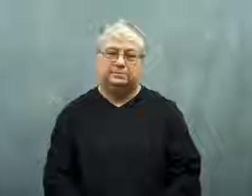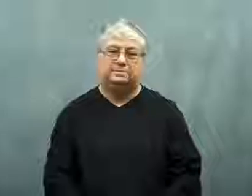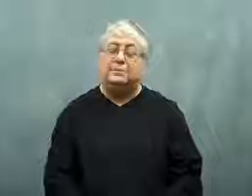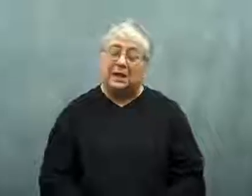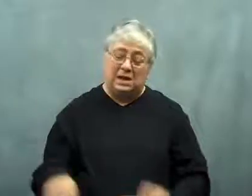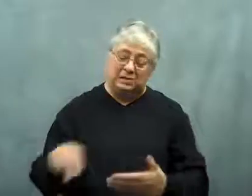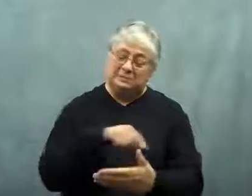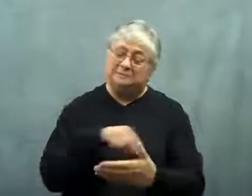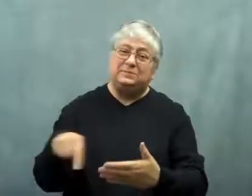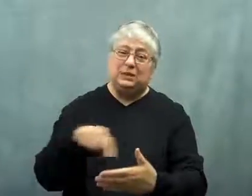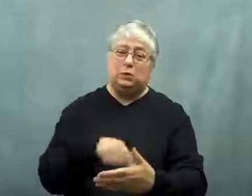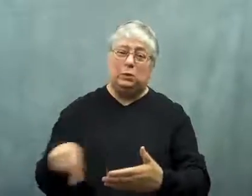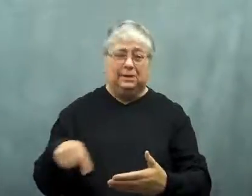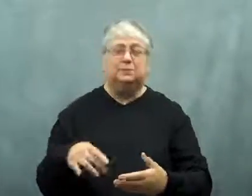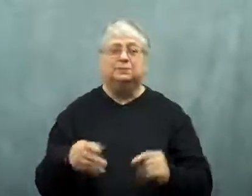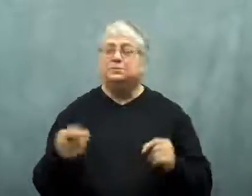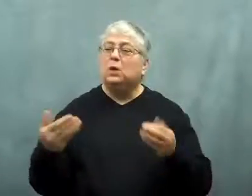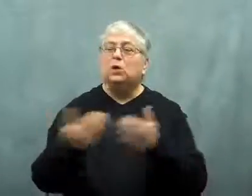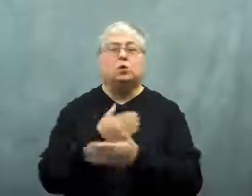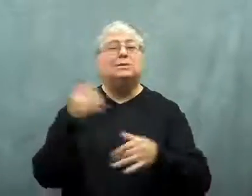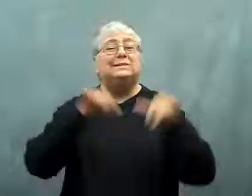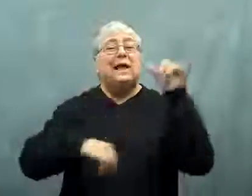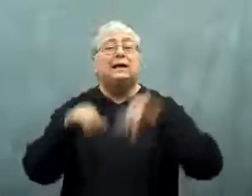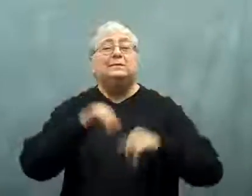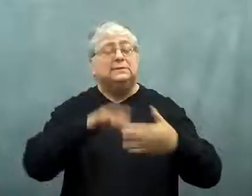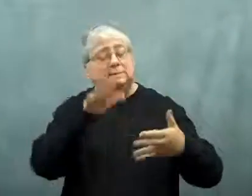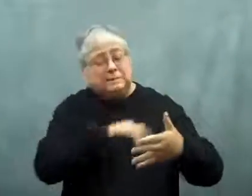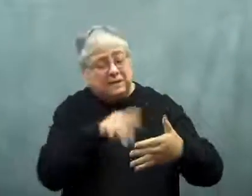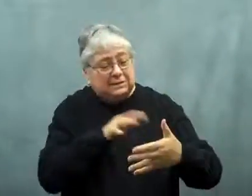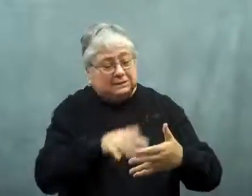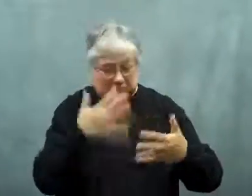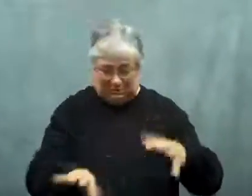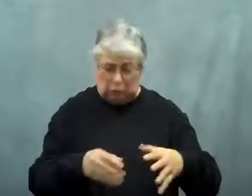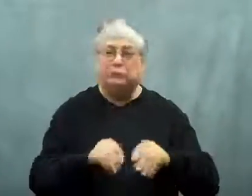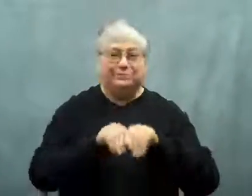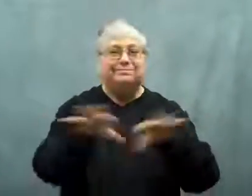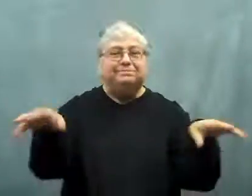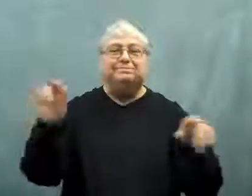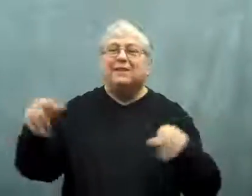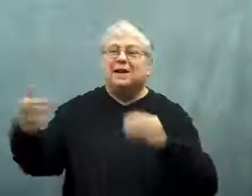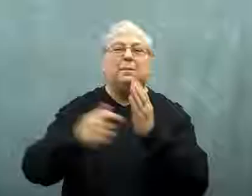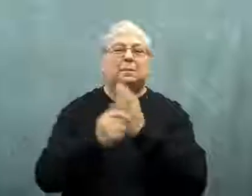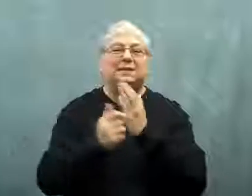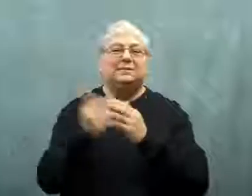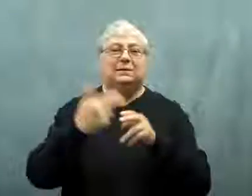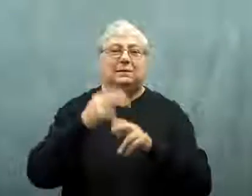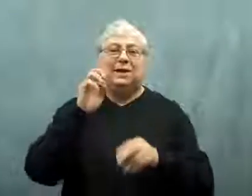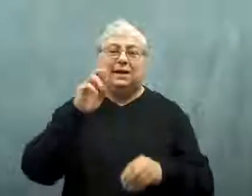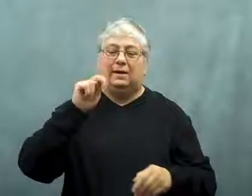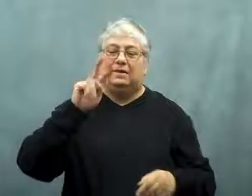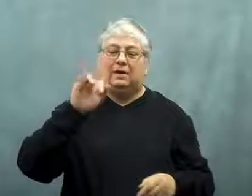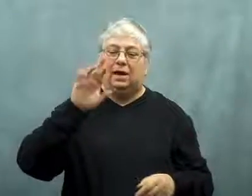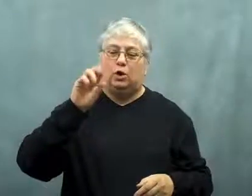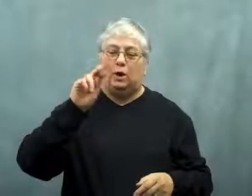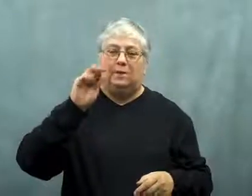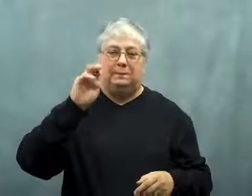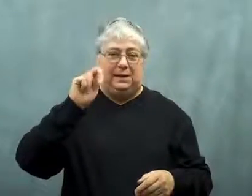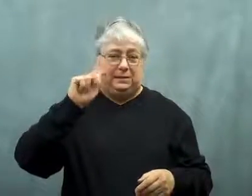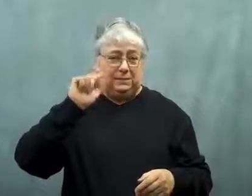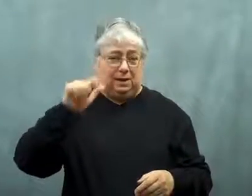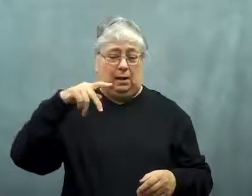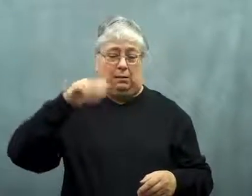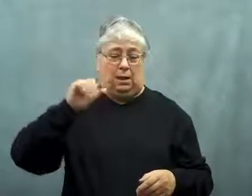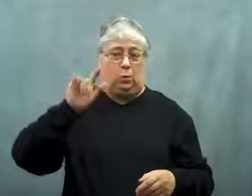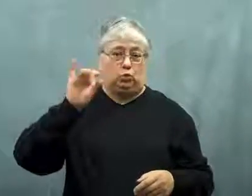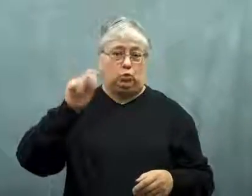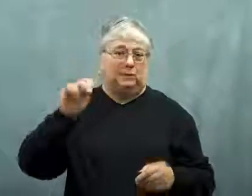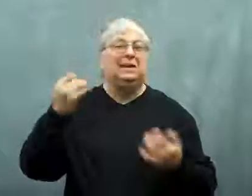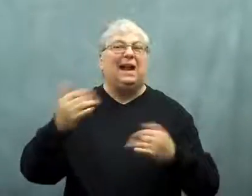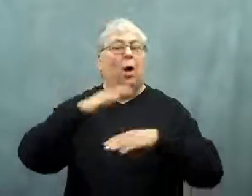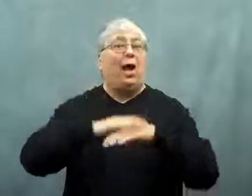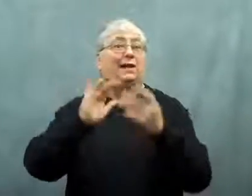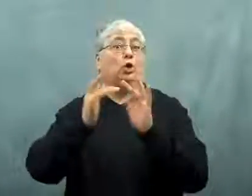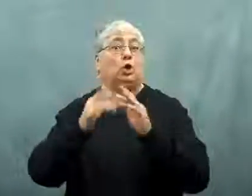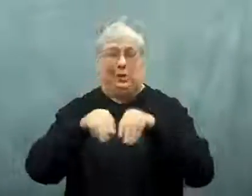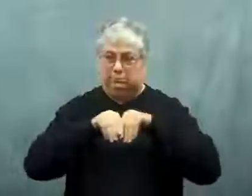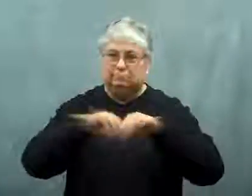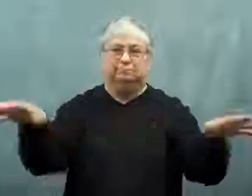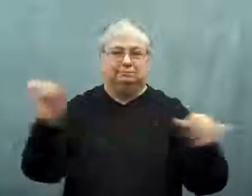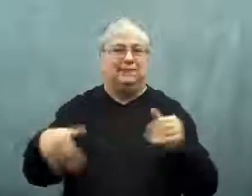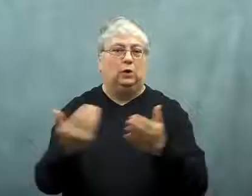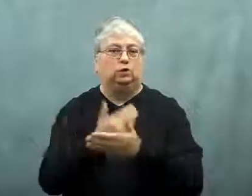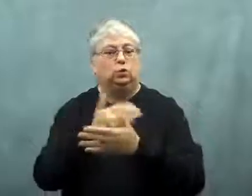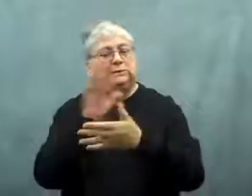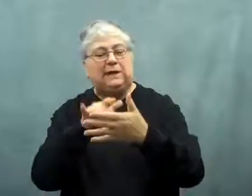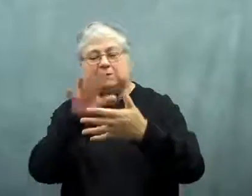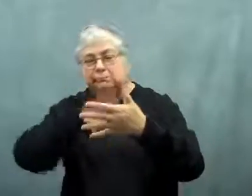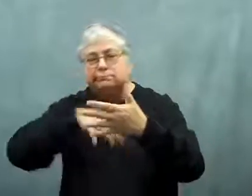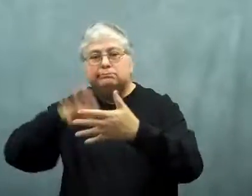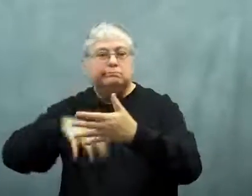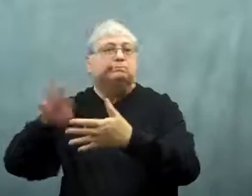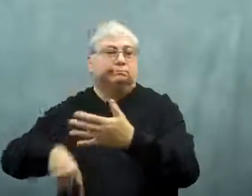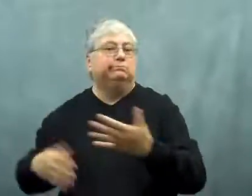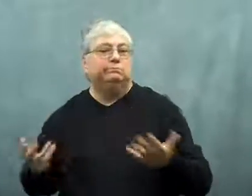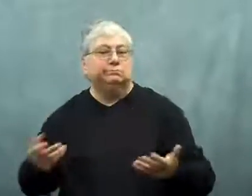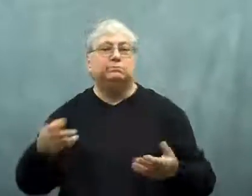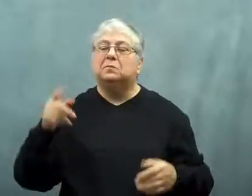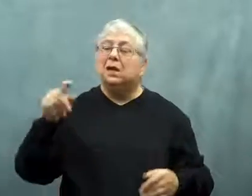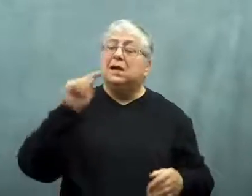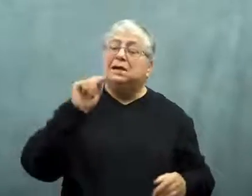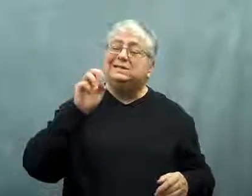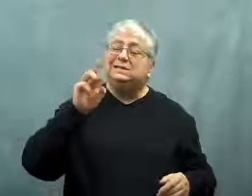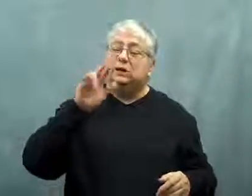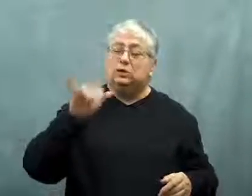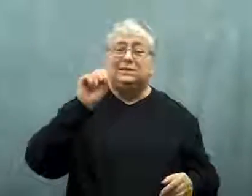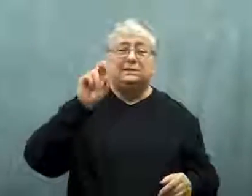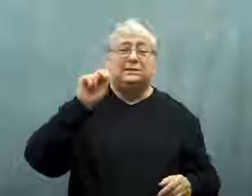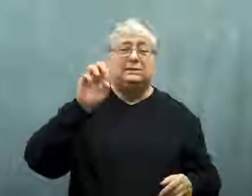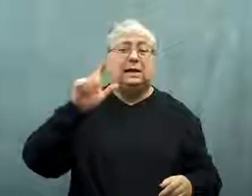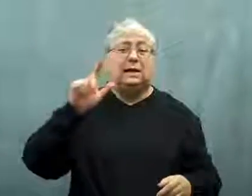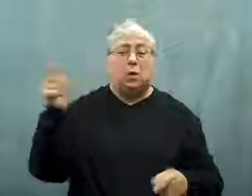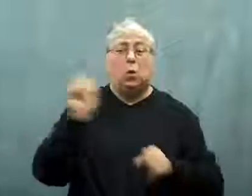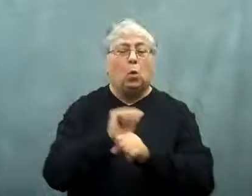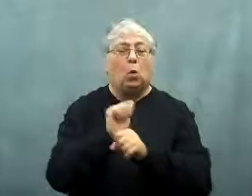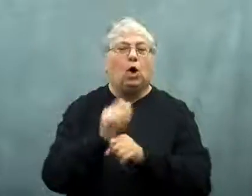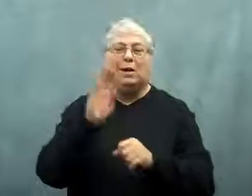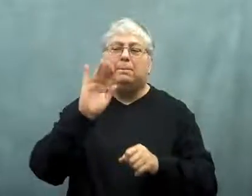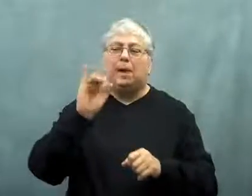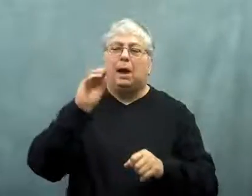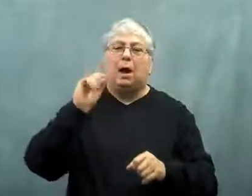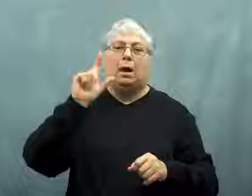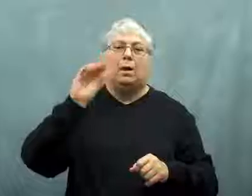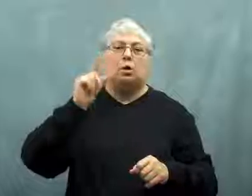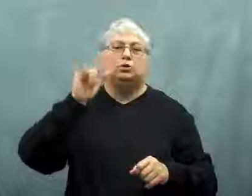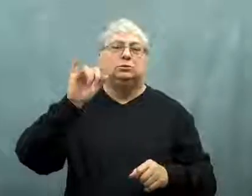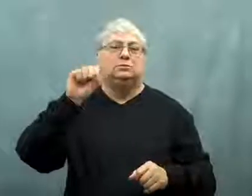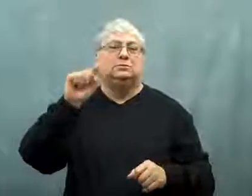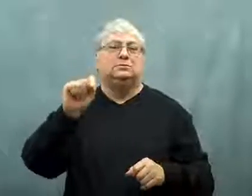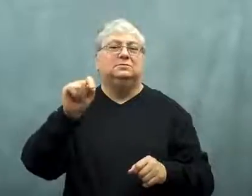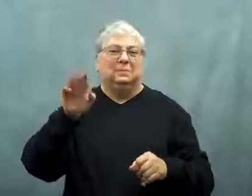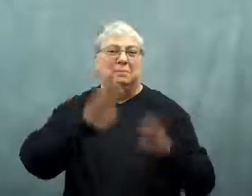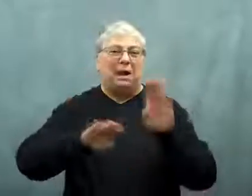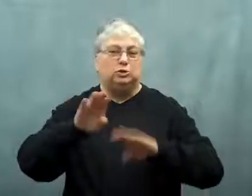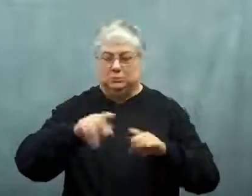The magazine, Environmental Pollution, has released a study online.